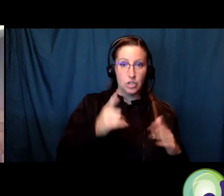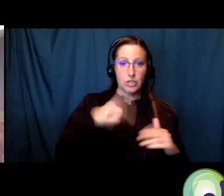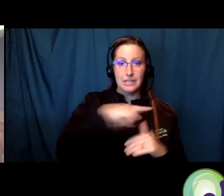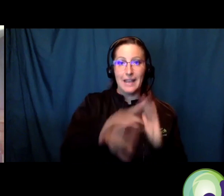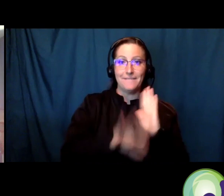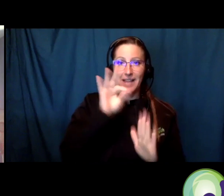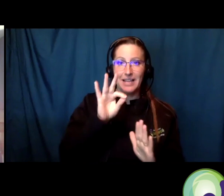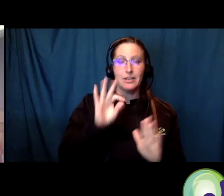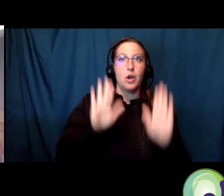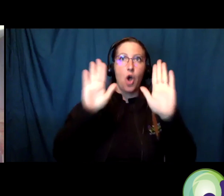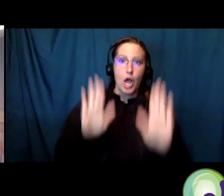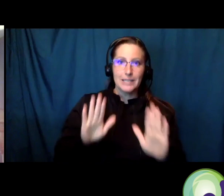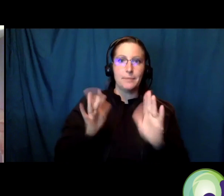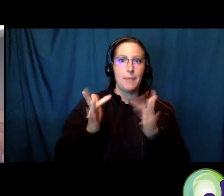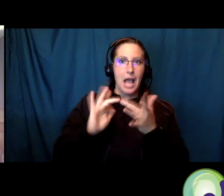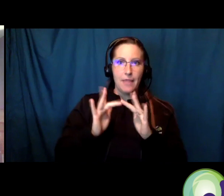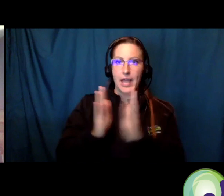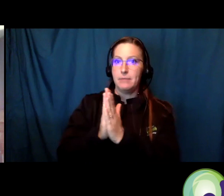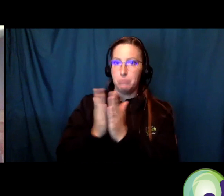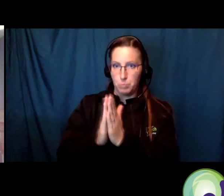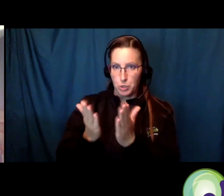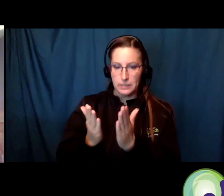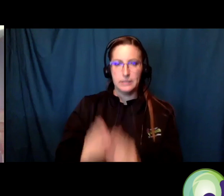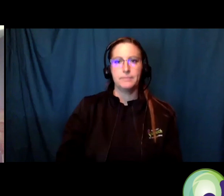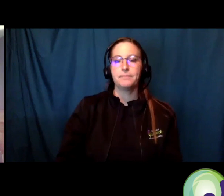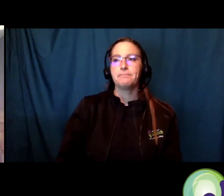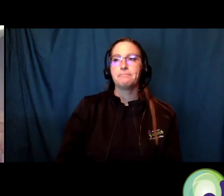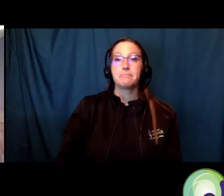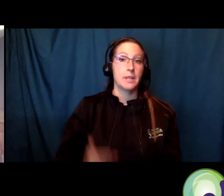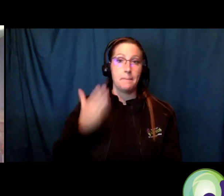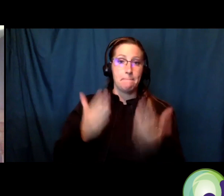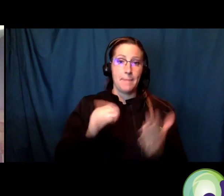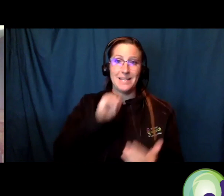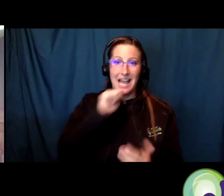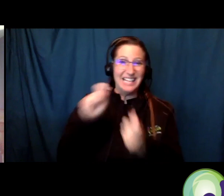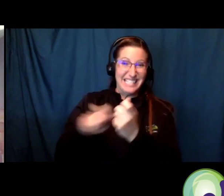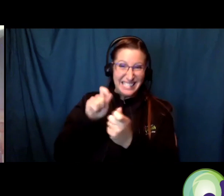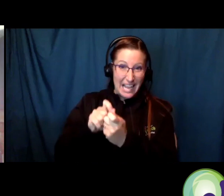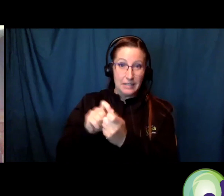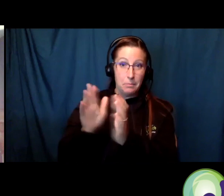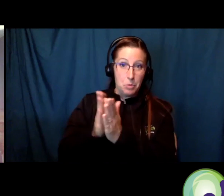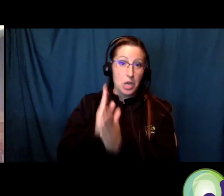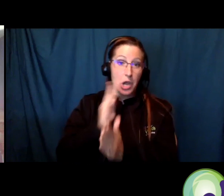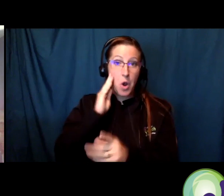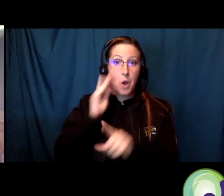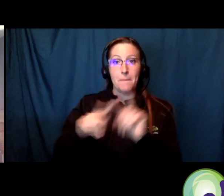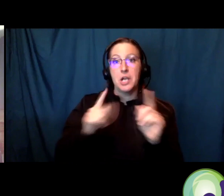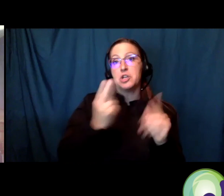great online books um and they may not have had the exact copy of the book at home so they just used the one that was online